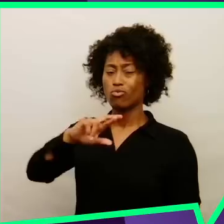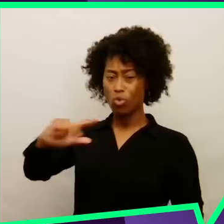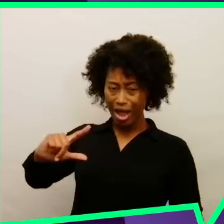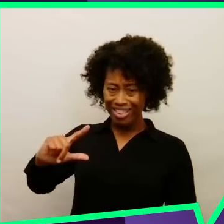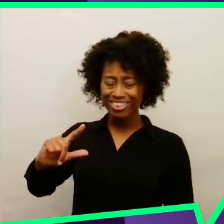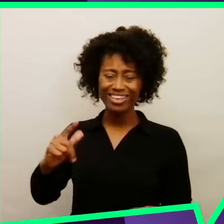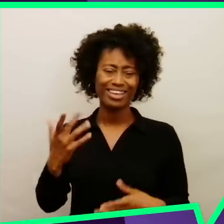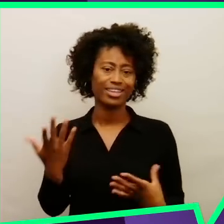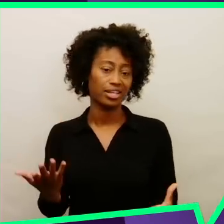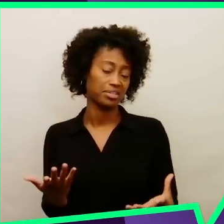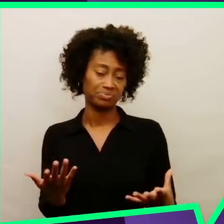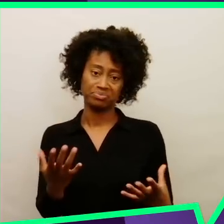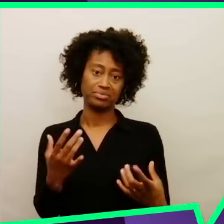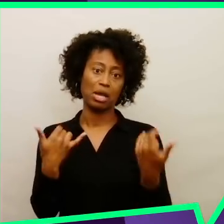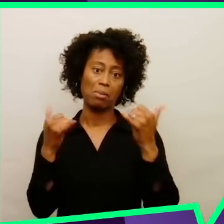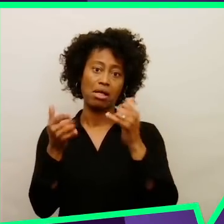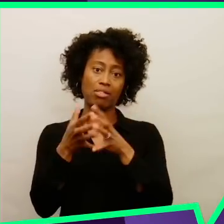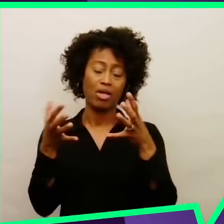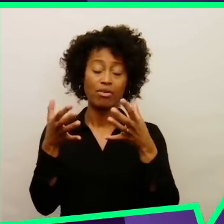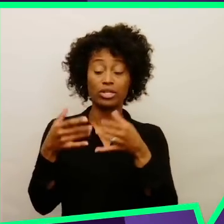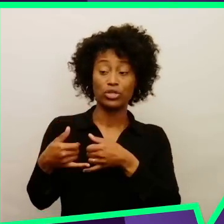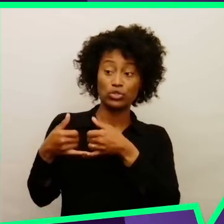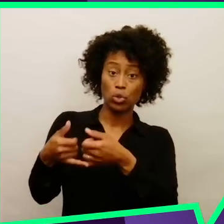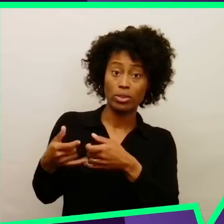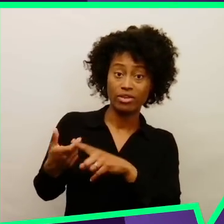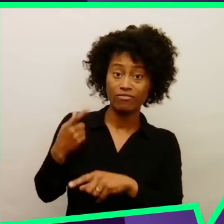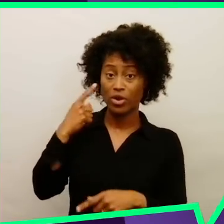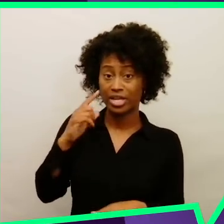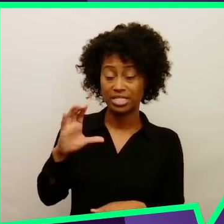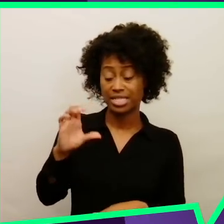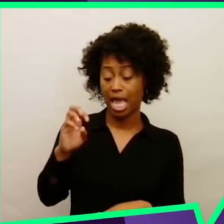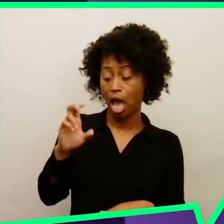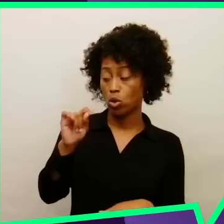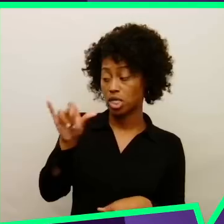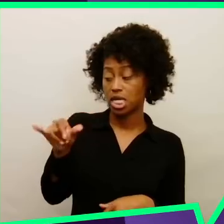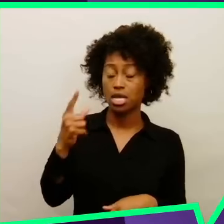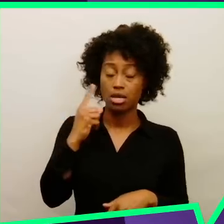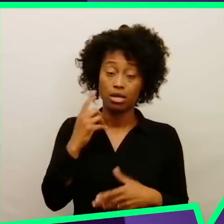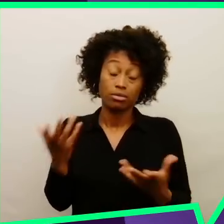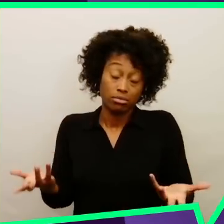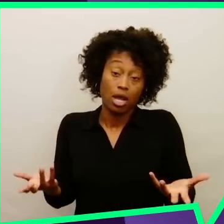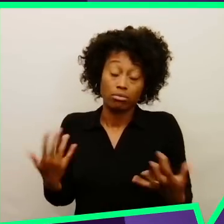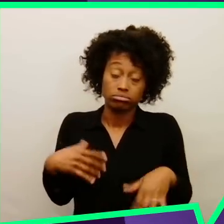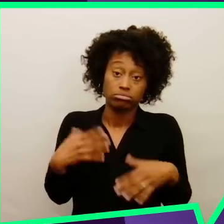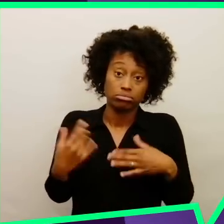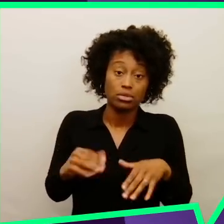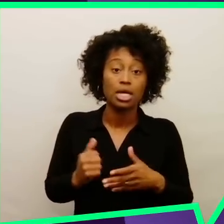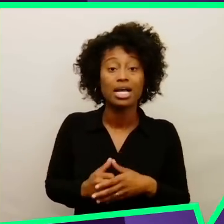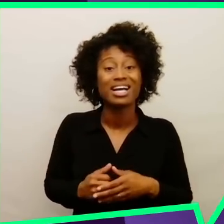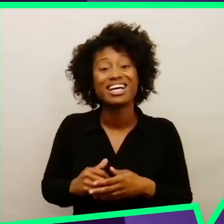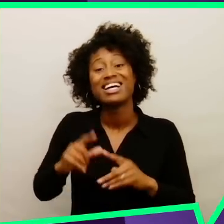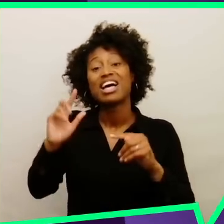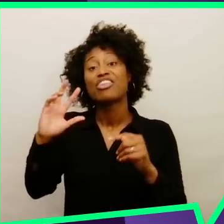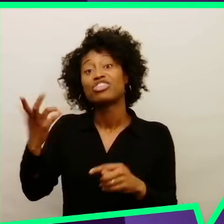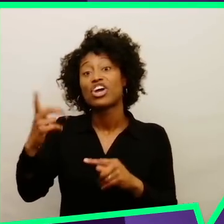that he's played and the trophy that he won from his county, that's pretty cool. And they may be team number 3, but they are definitely a powerhouse.